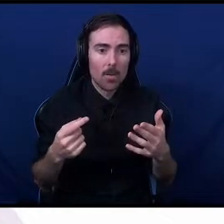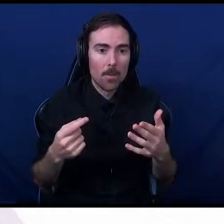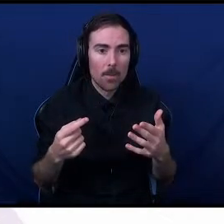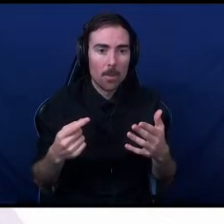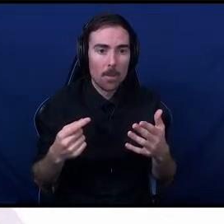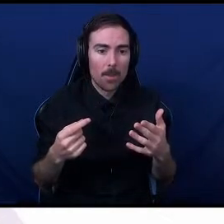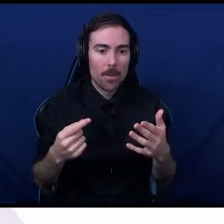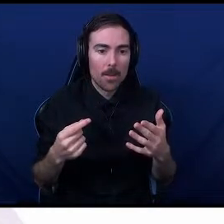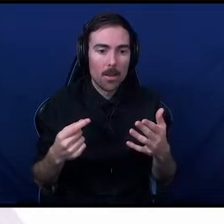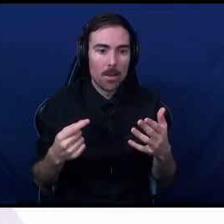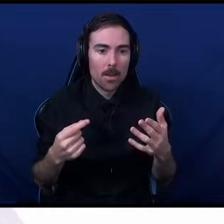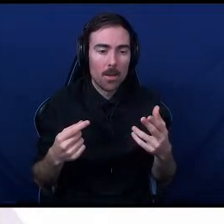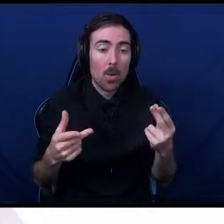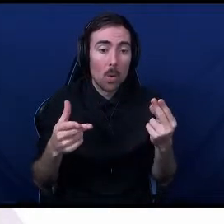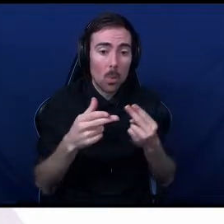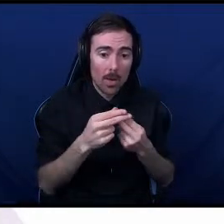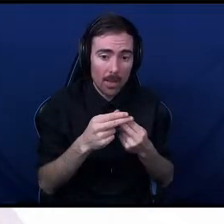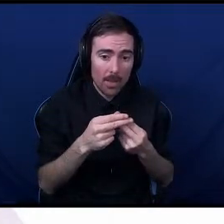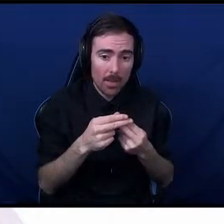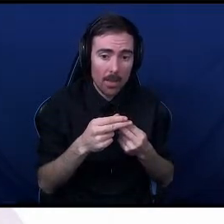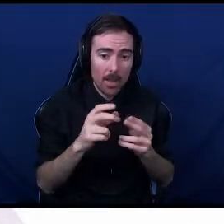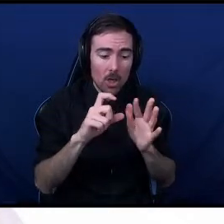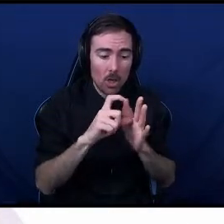person performing the surgery using a robot and the patient,